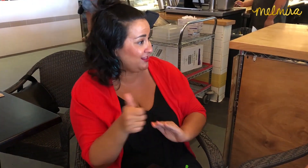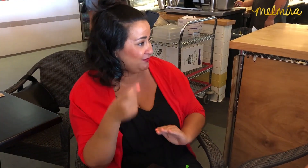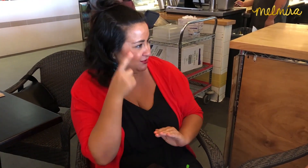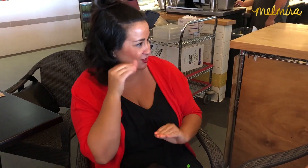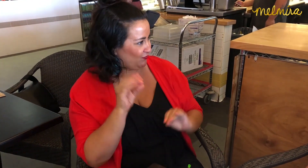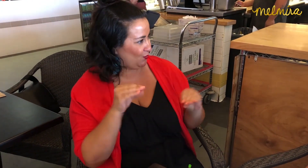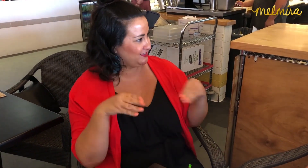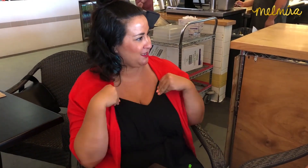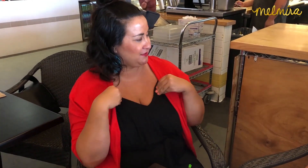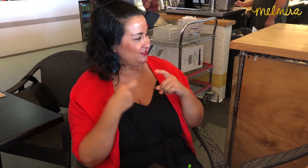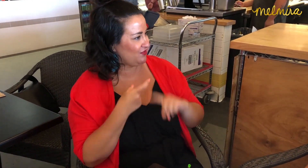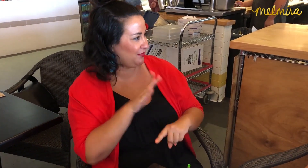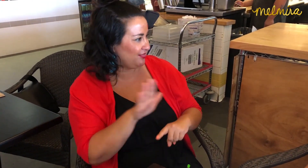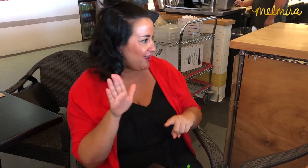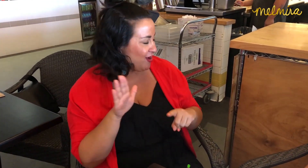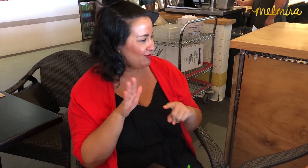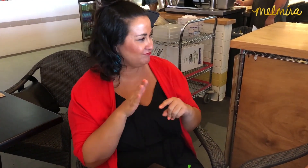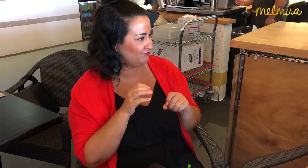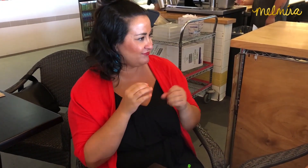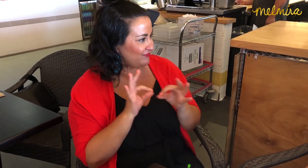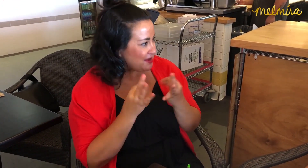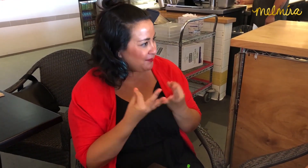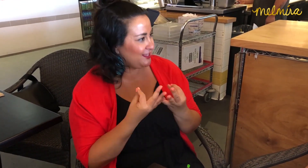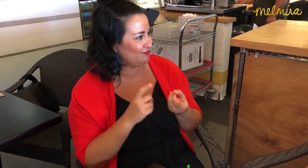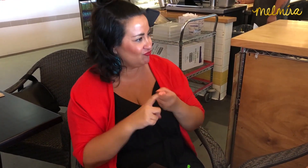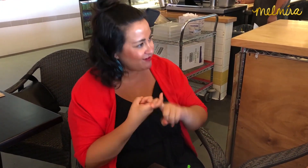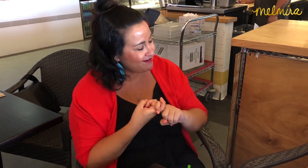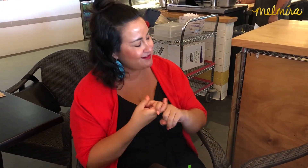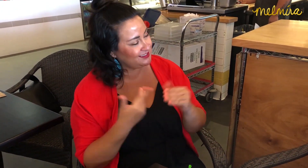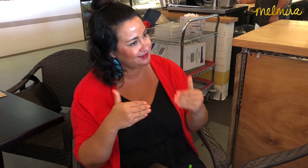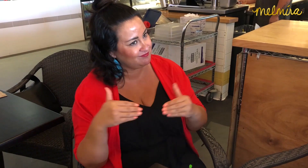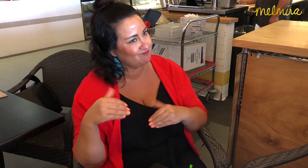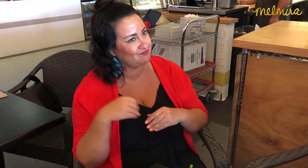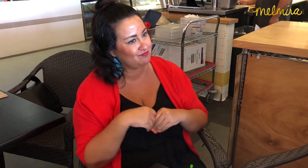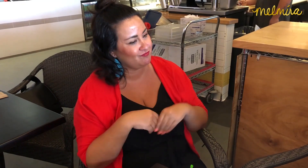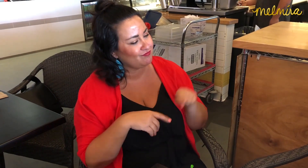killed themselves because they don't have that acceptance from their family and friends, wow.